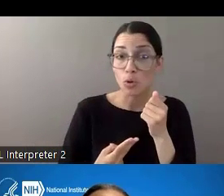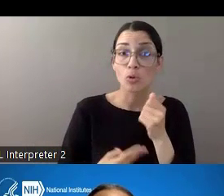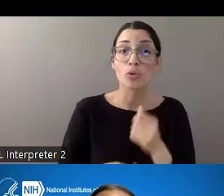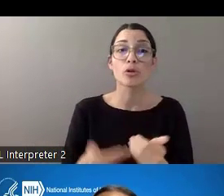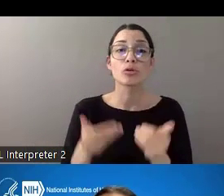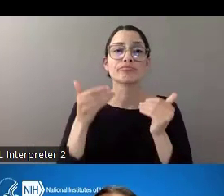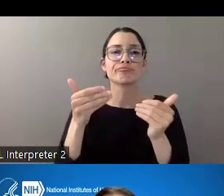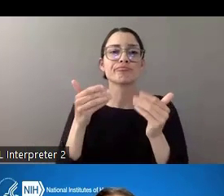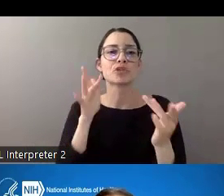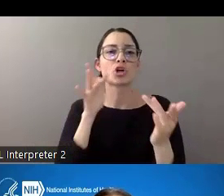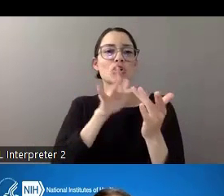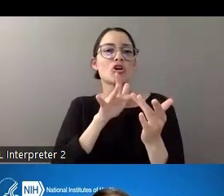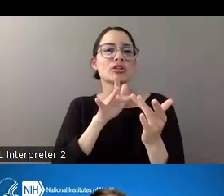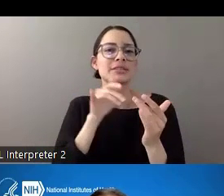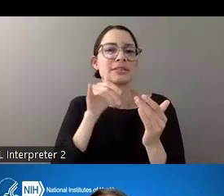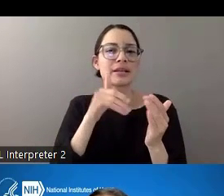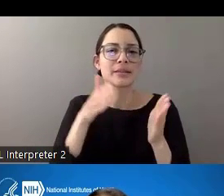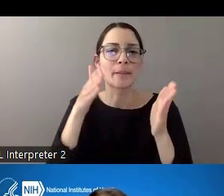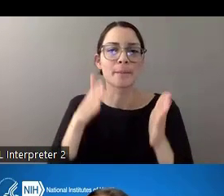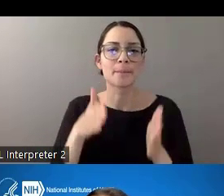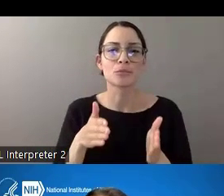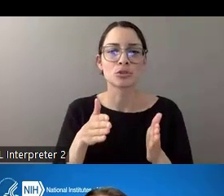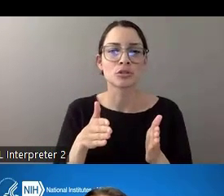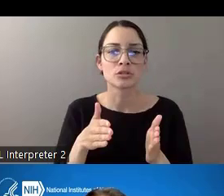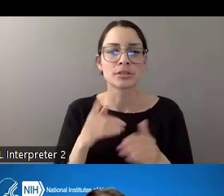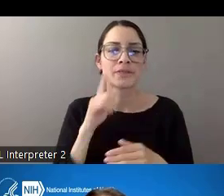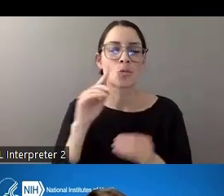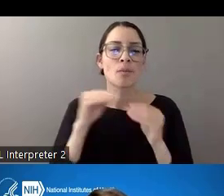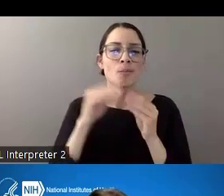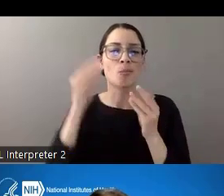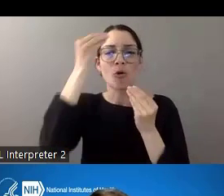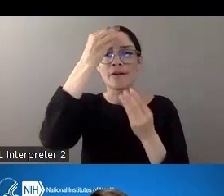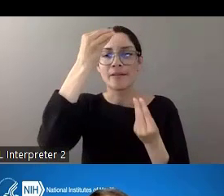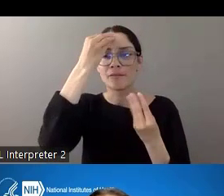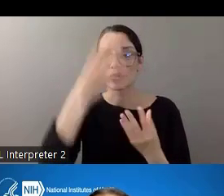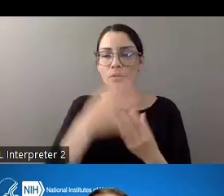So final thoughts on the R15. Visit the general R15 website.